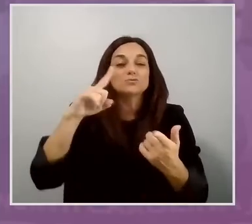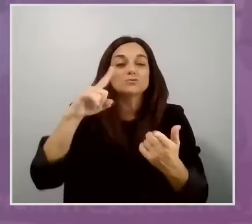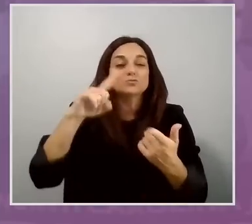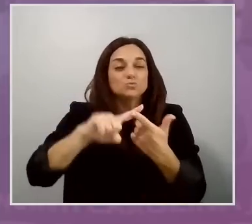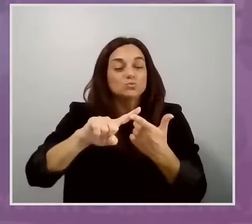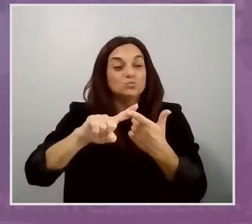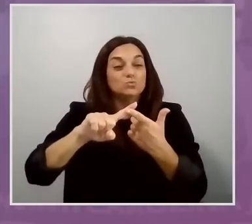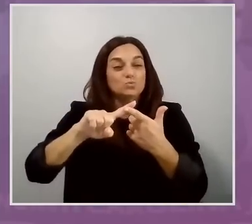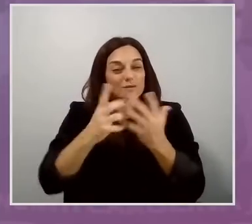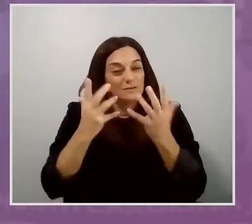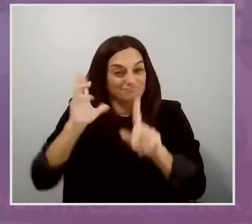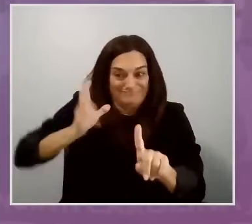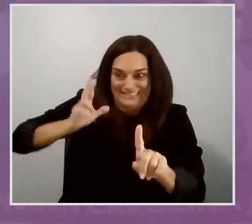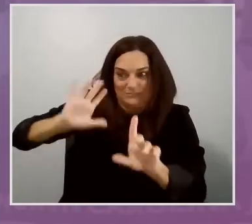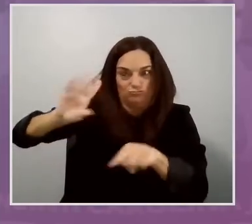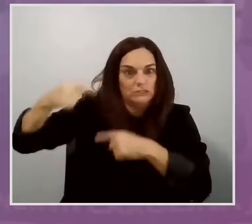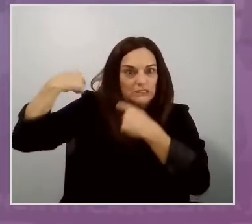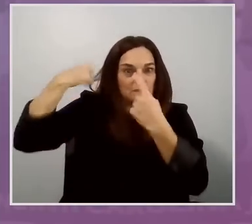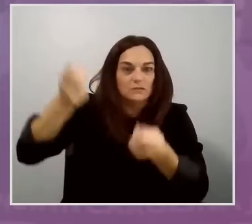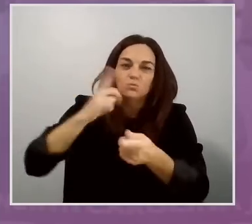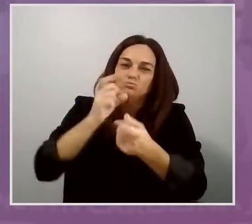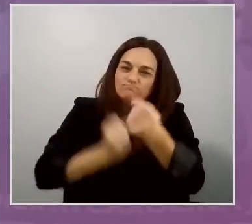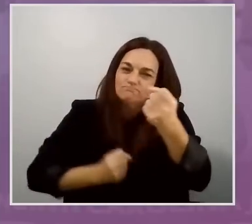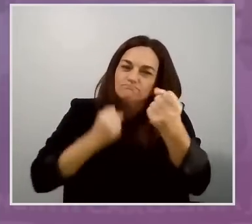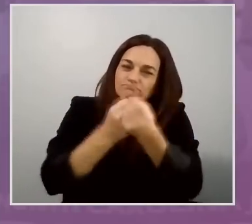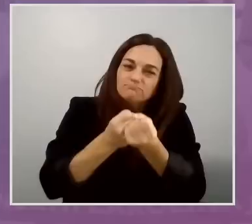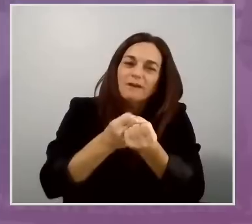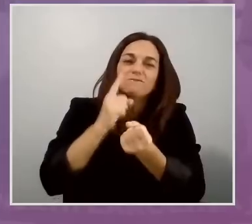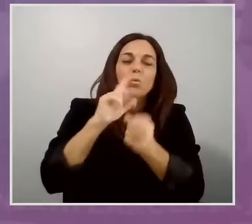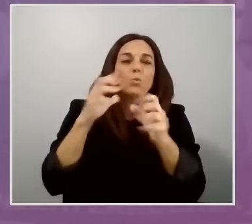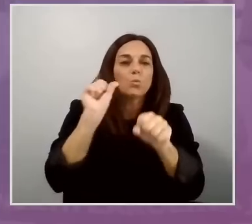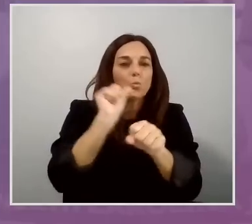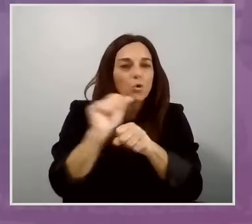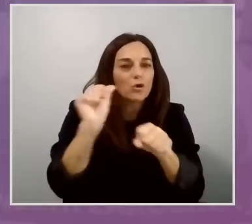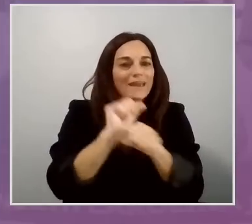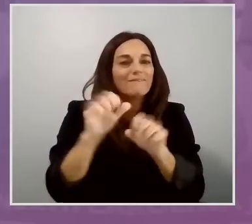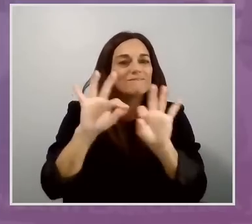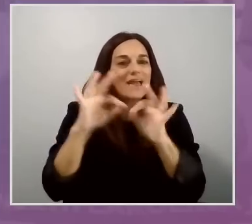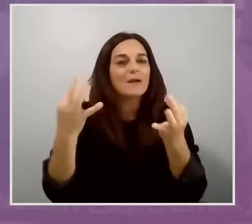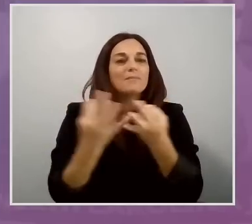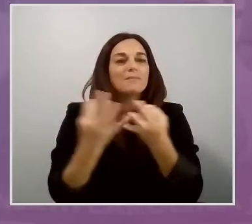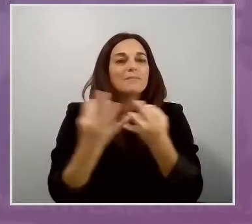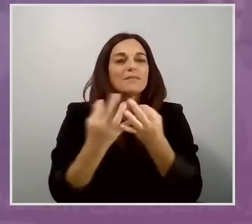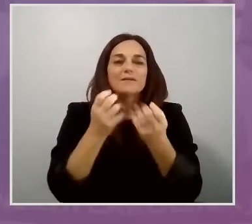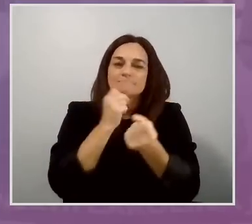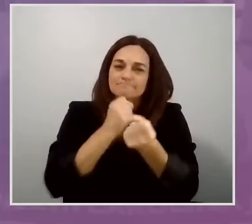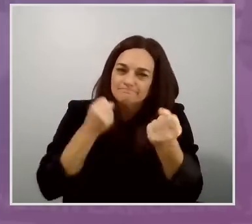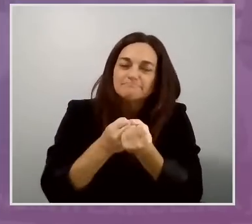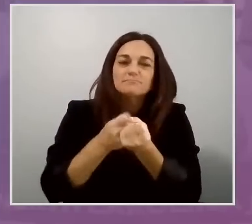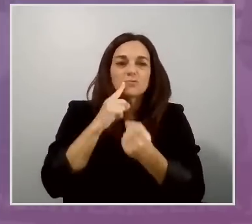DEEPEST HEART A DESIRE, A STRONG DESIRE BASED ON A HISTORY OF DOING THIS TO STAND